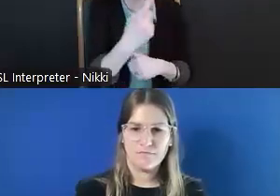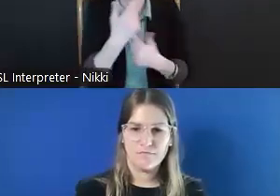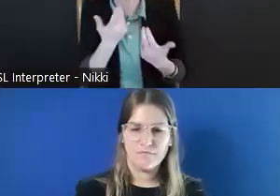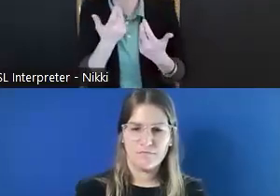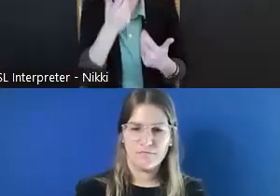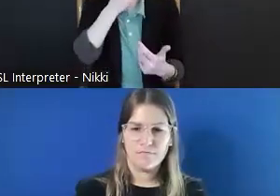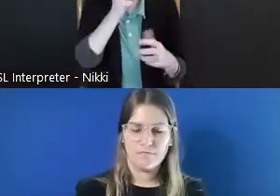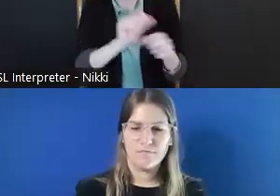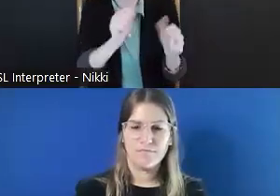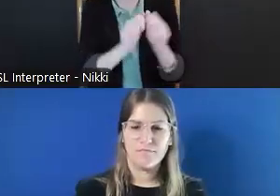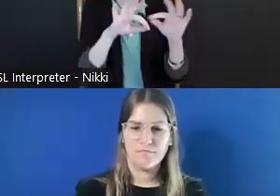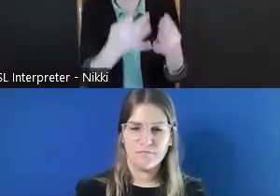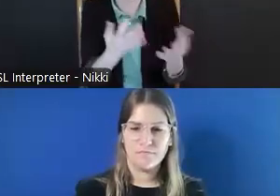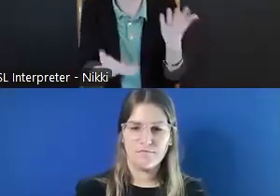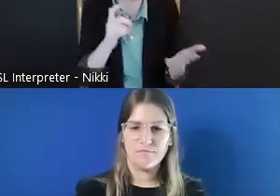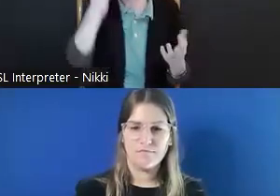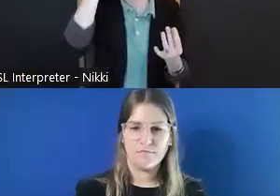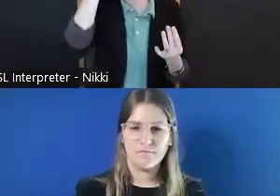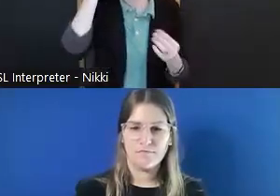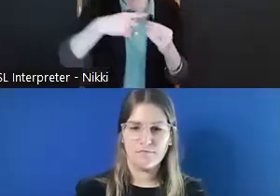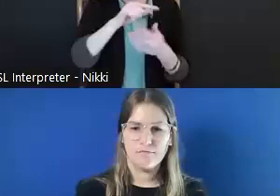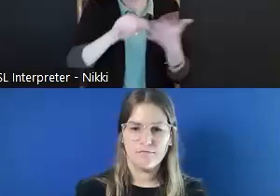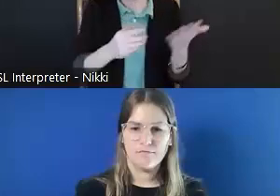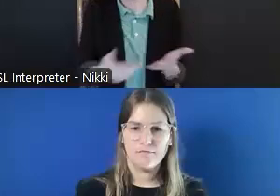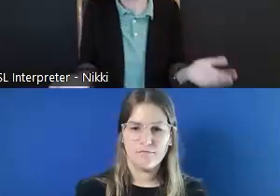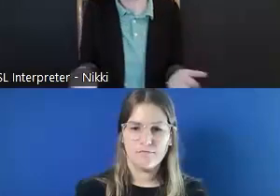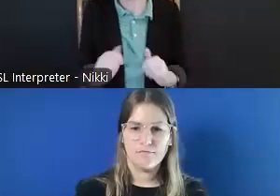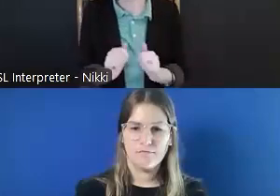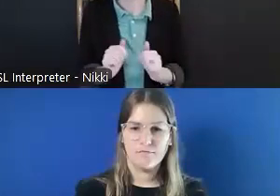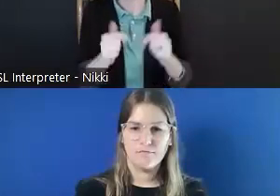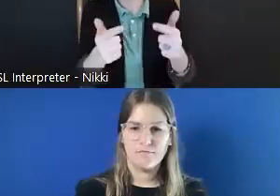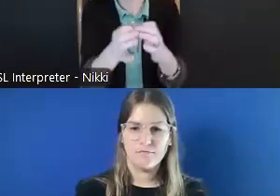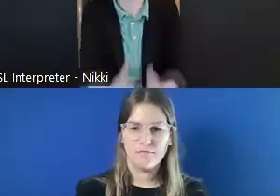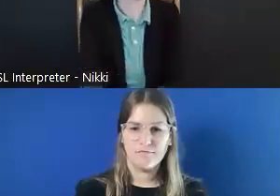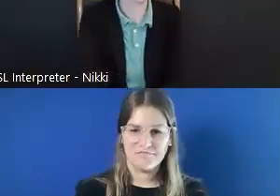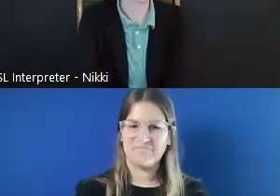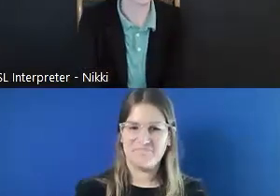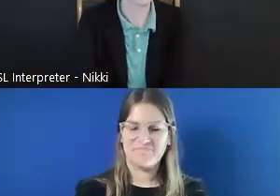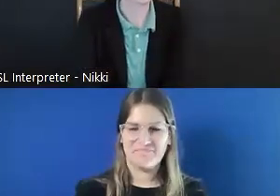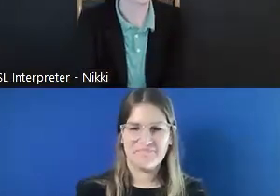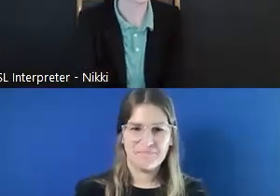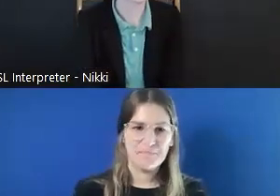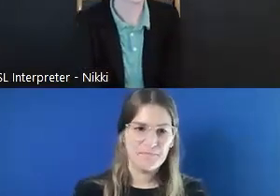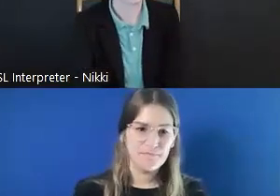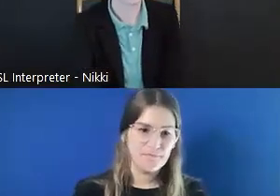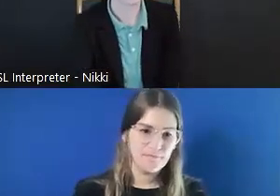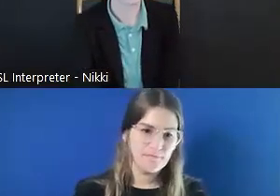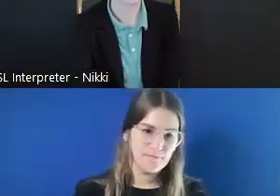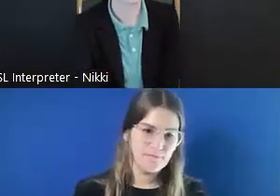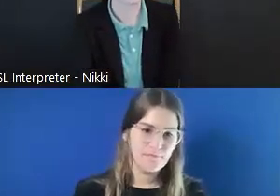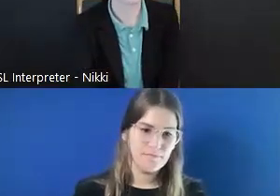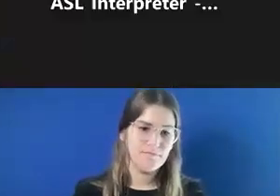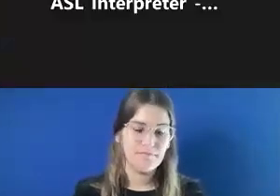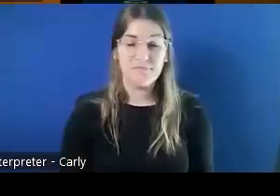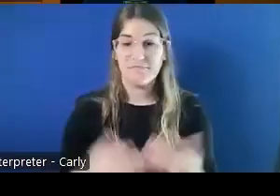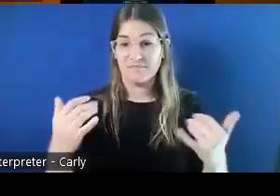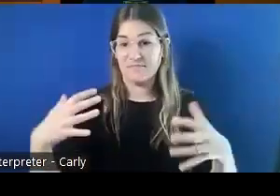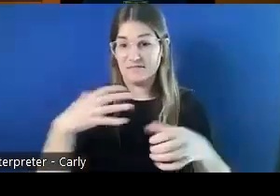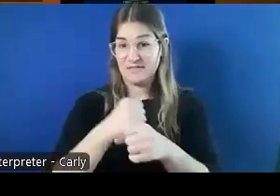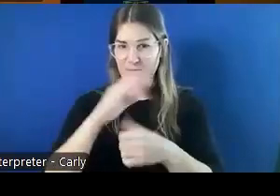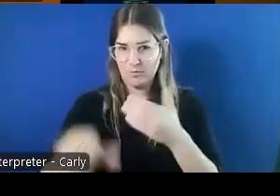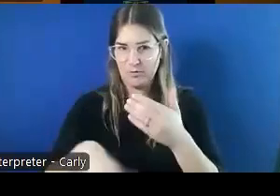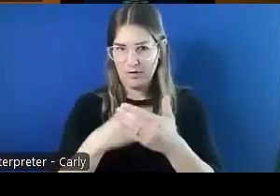consider and so to kind of summarize all these pieces um just emphasizing the psychooncology